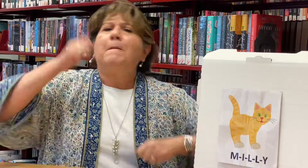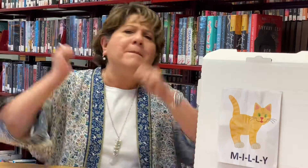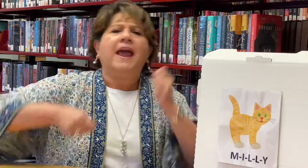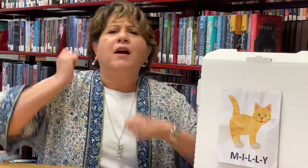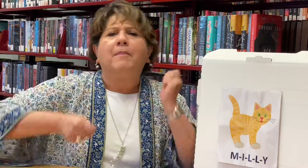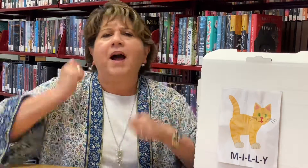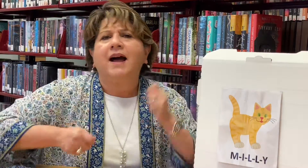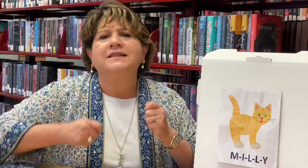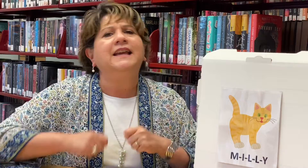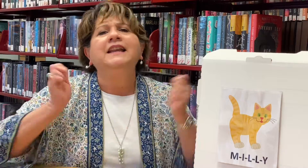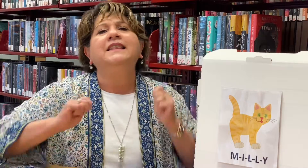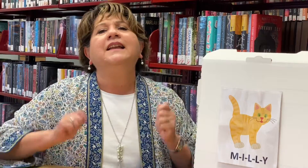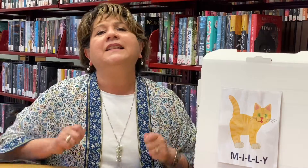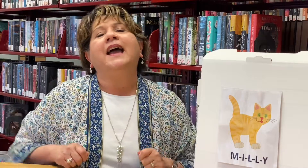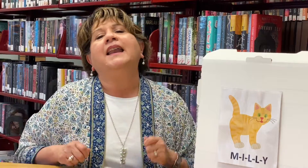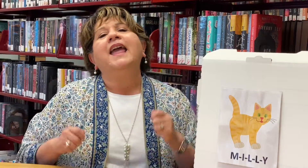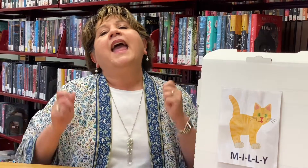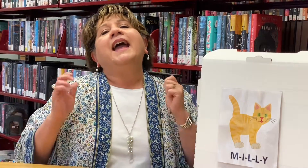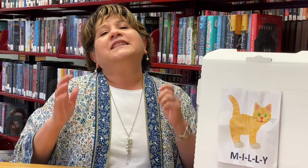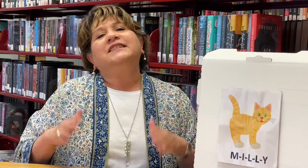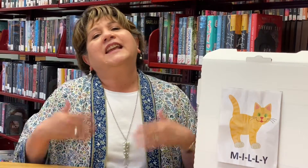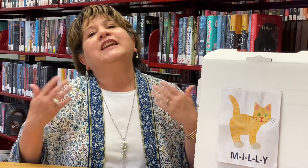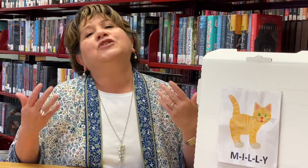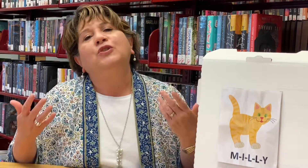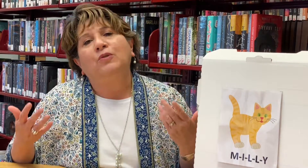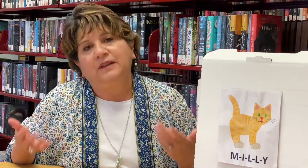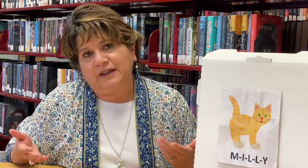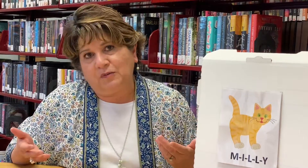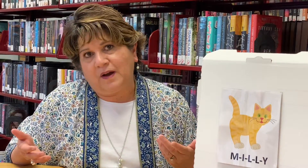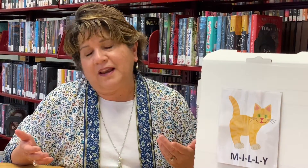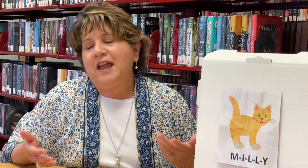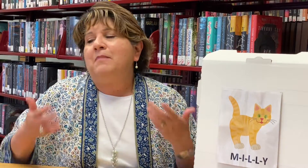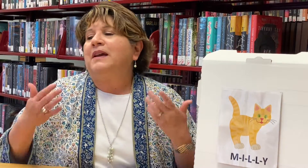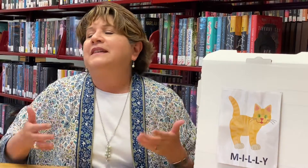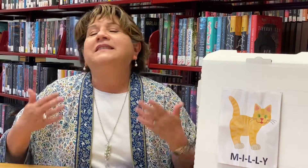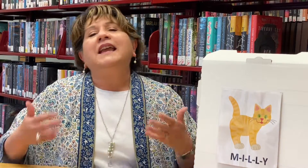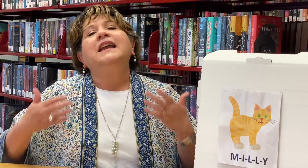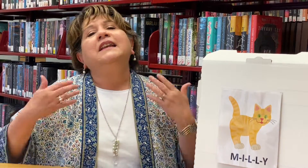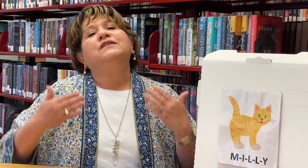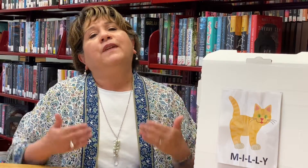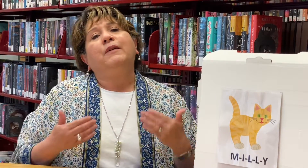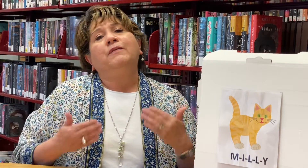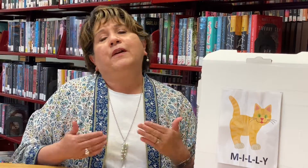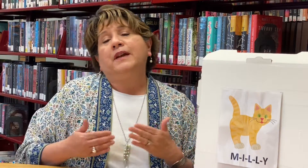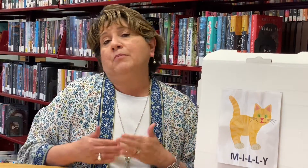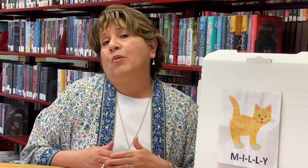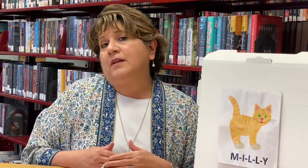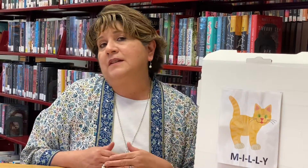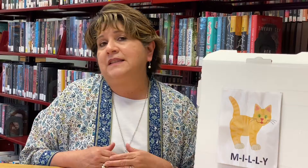or bang on pots--anything like that-- and sing to your little one because singing is very, very important.